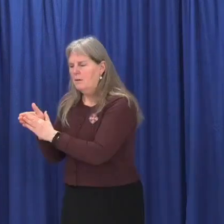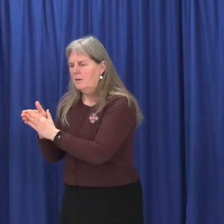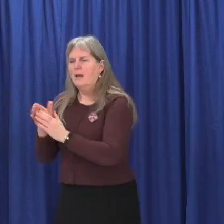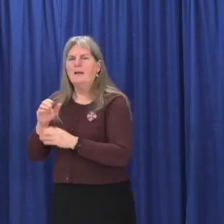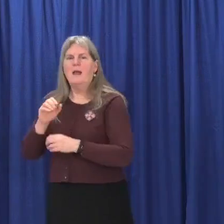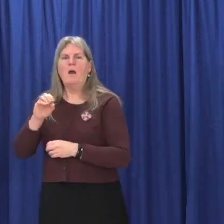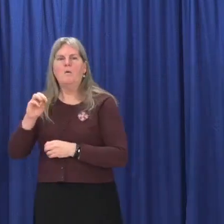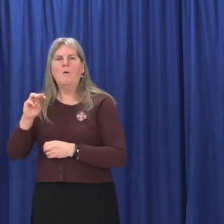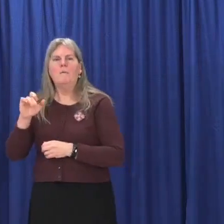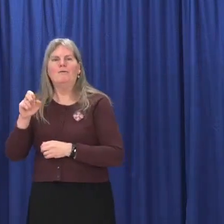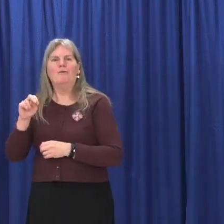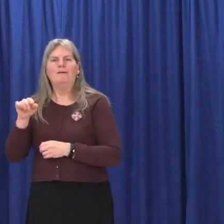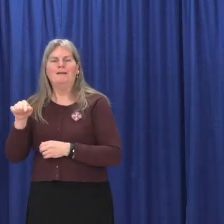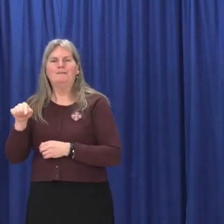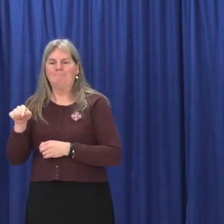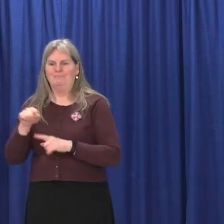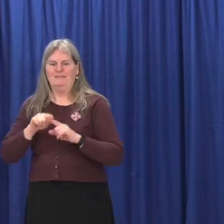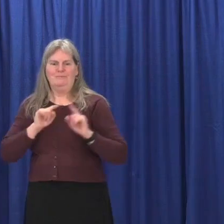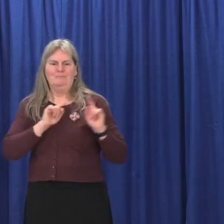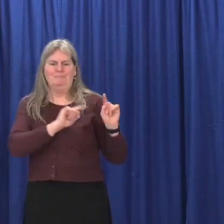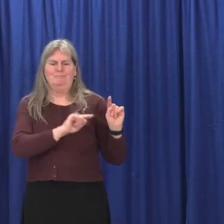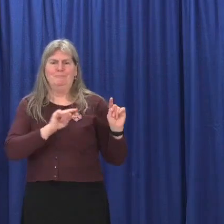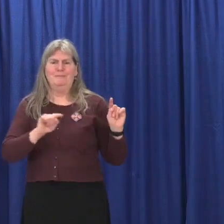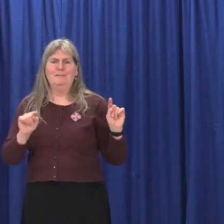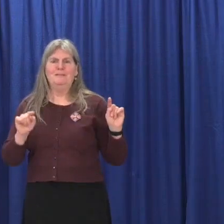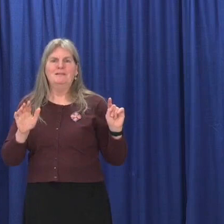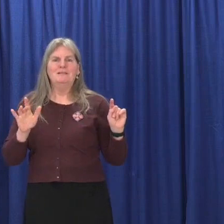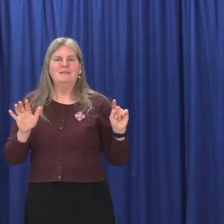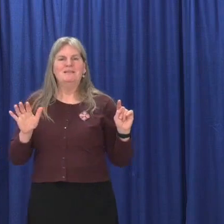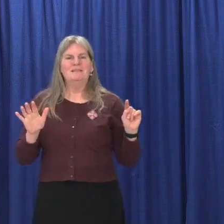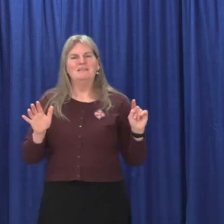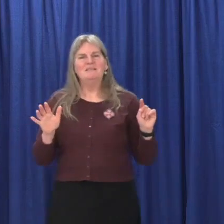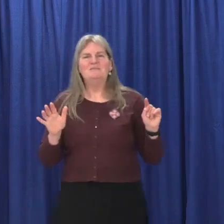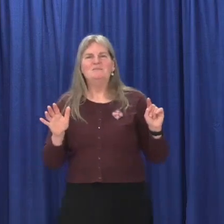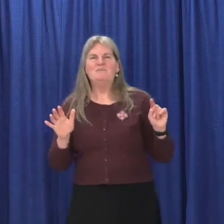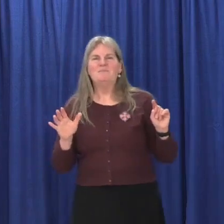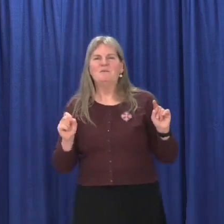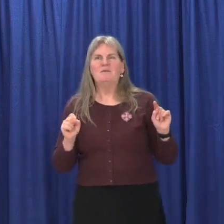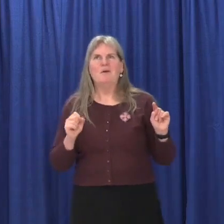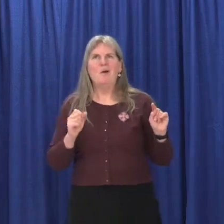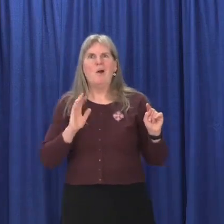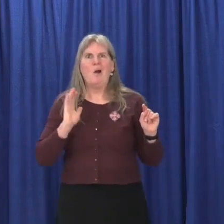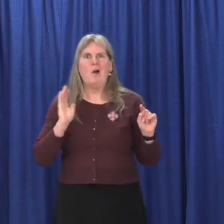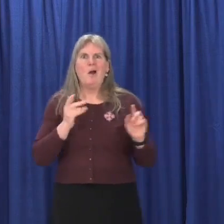So yeah. Our hope is that we get to a place very quickly where